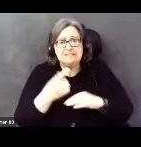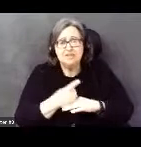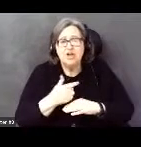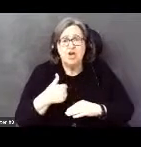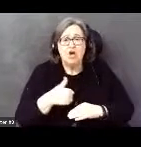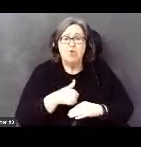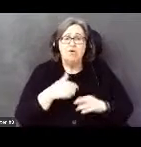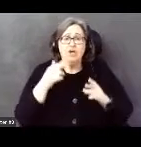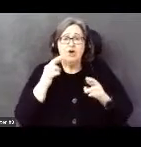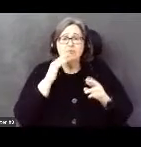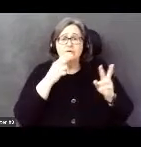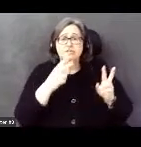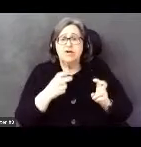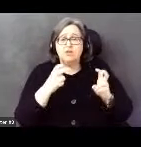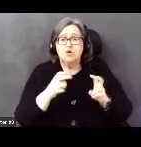the form from the ten points of